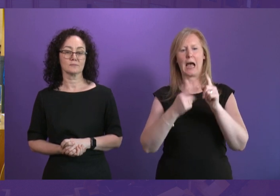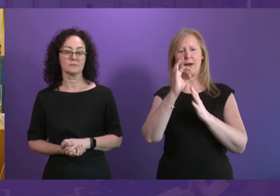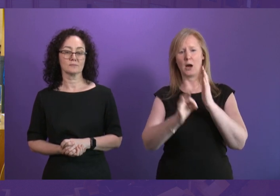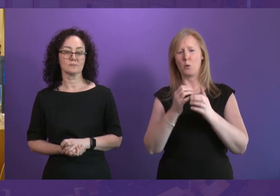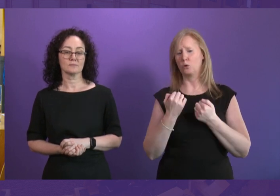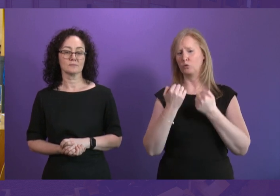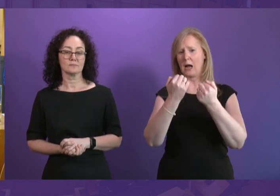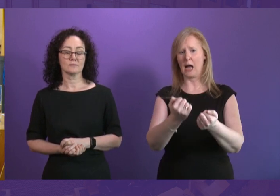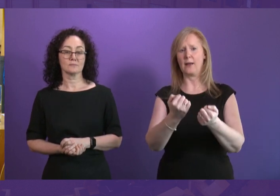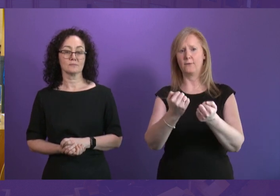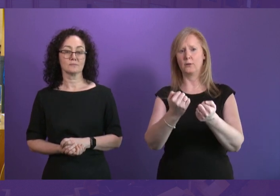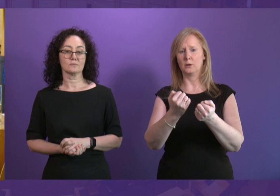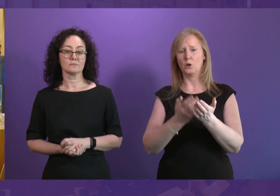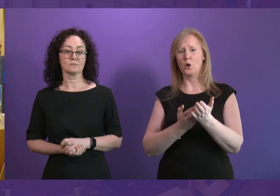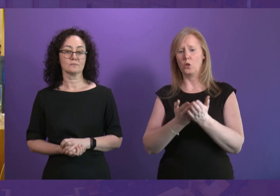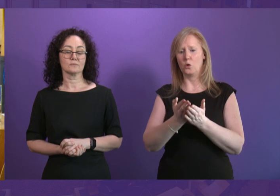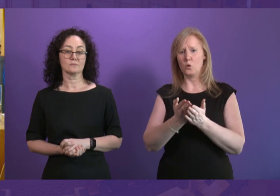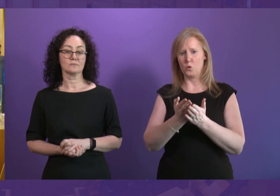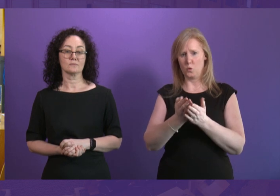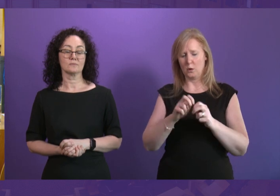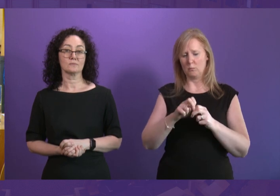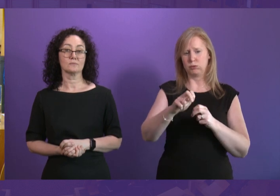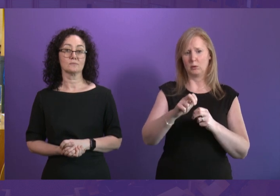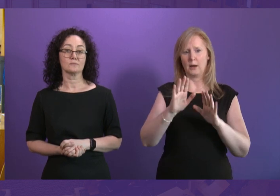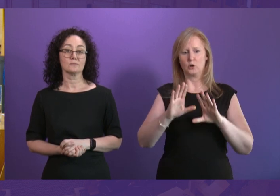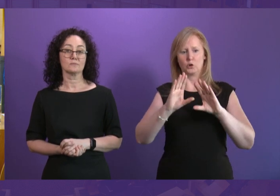Halfway into that journey, her transport had to stop at a community hospital in Golspie,